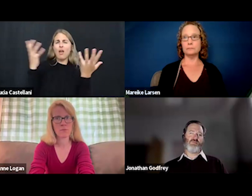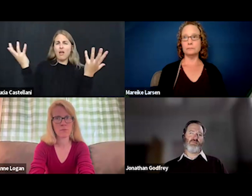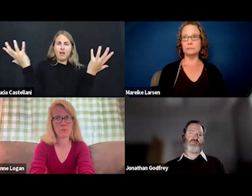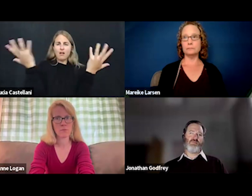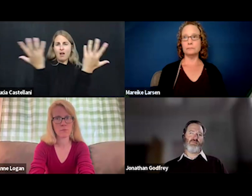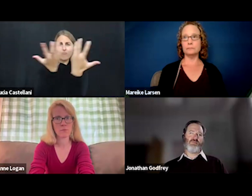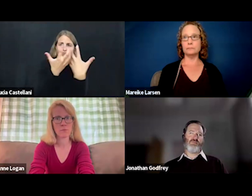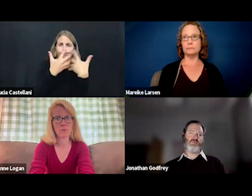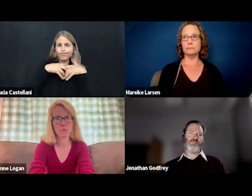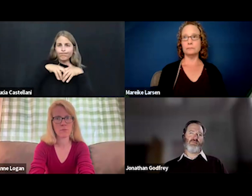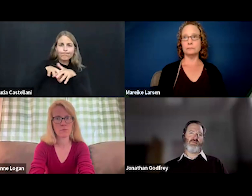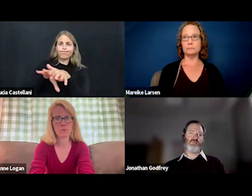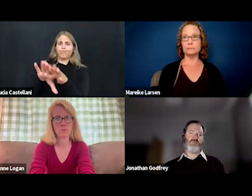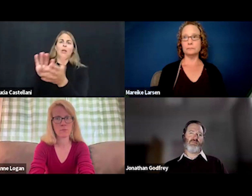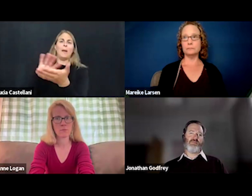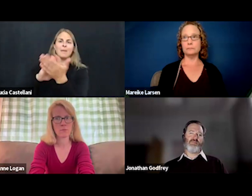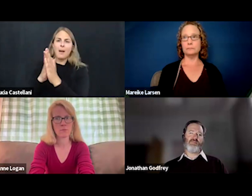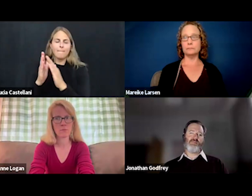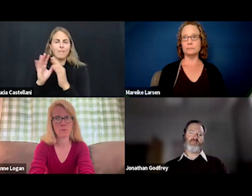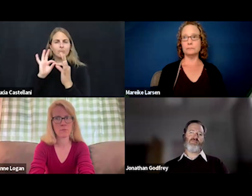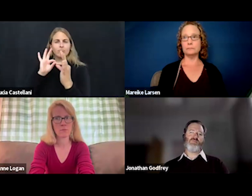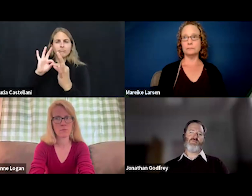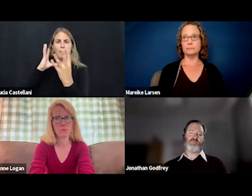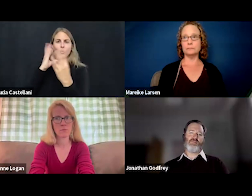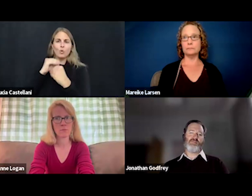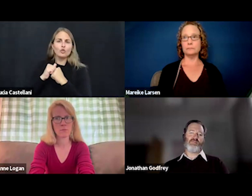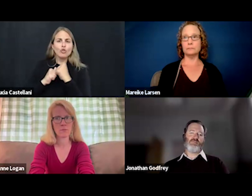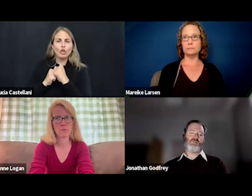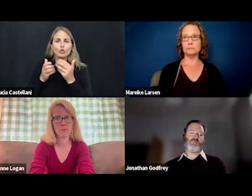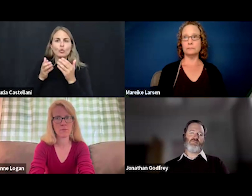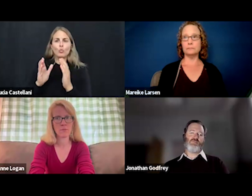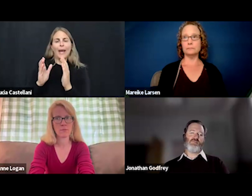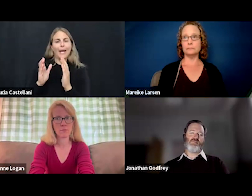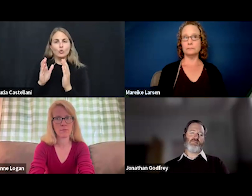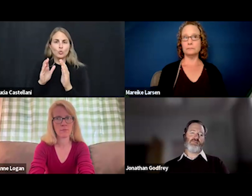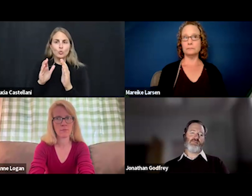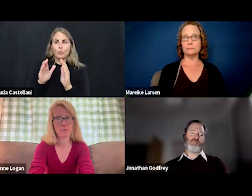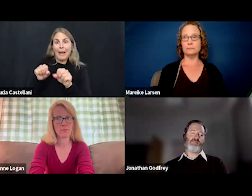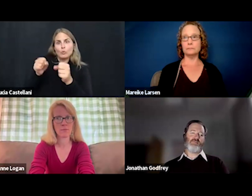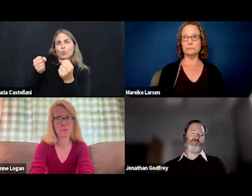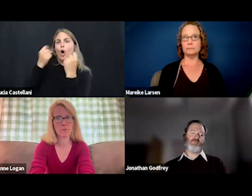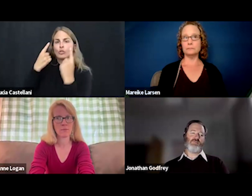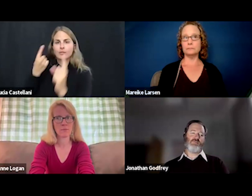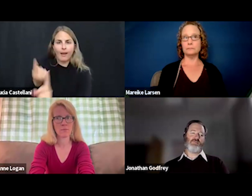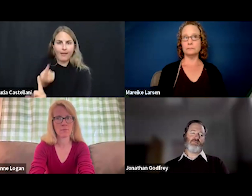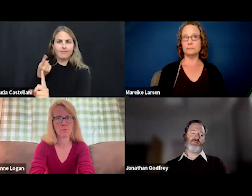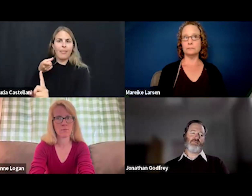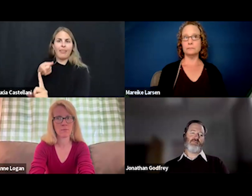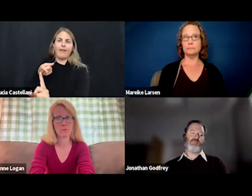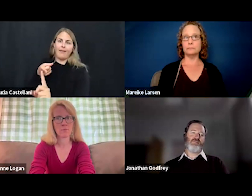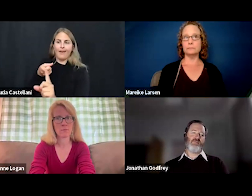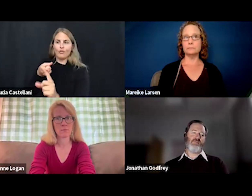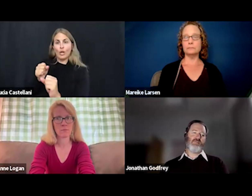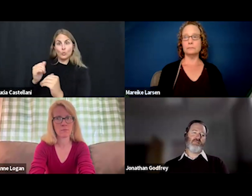a cohesive, structured way of systematically understanding and improving something about the world.